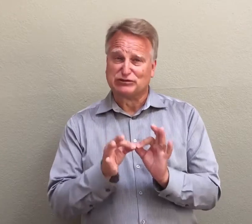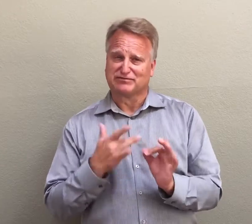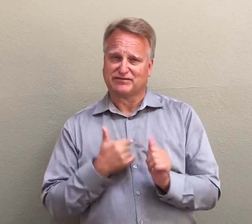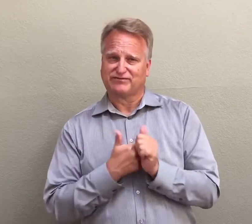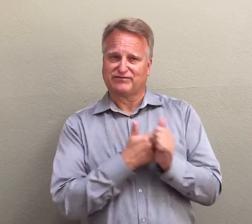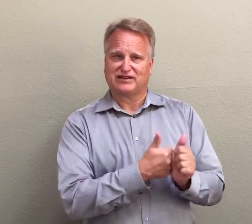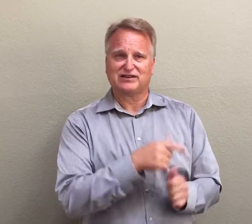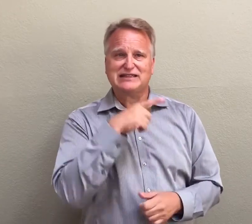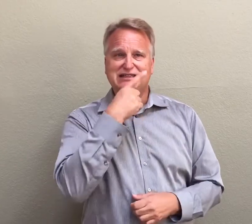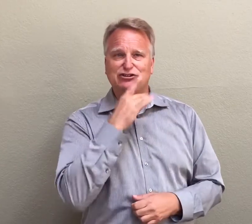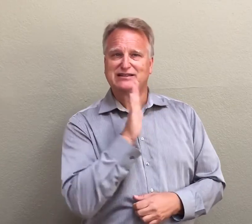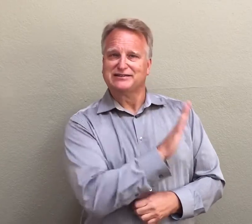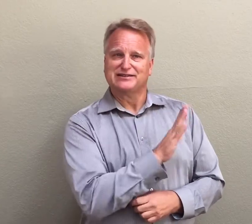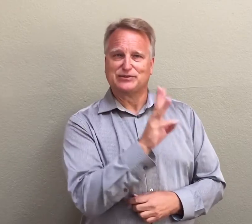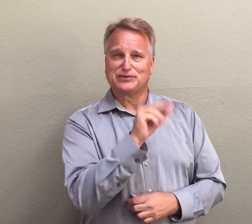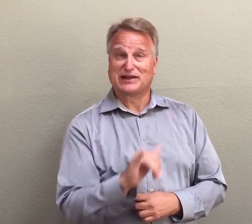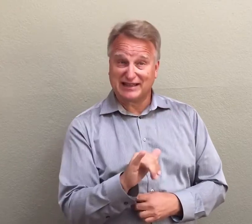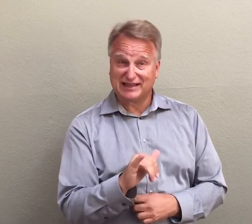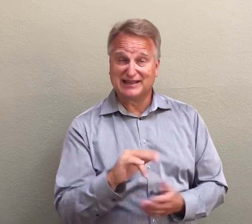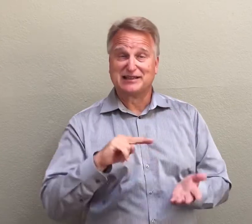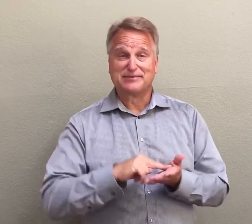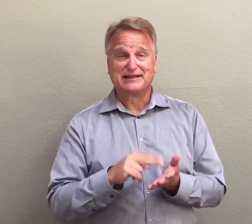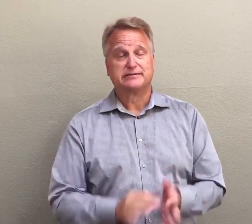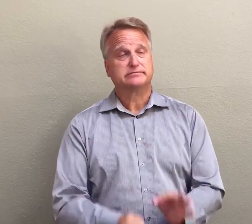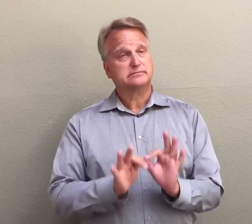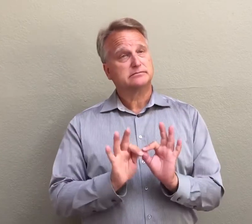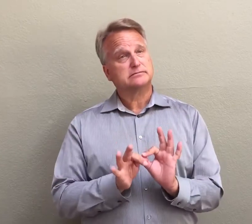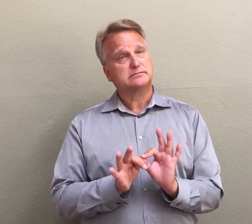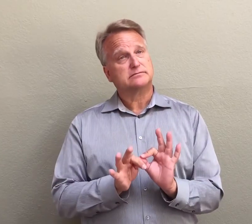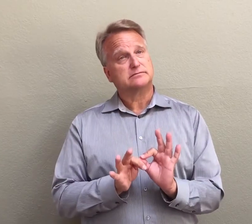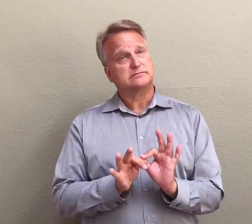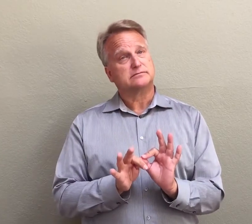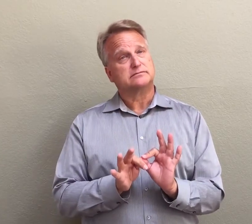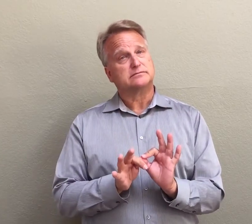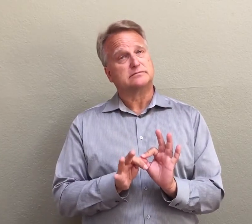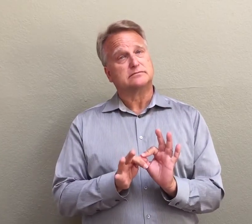In this sense, they would do straight interpreting without any interaction with the Deaf audience in attendance.